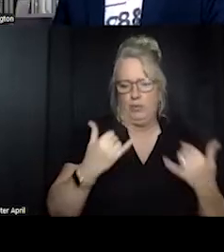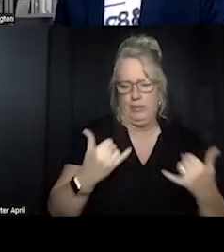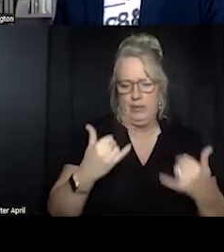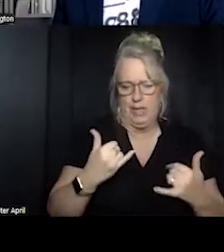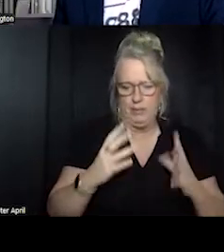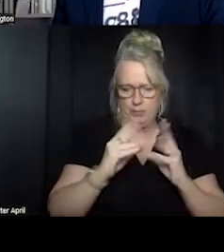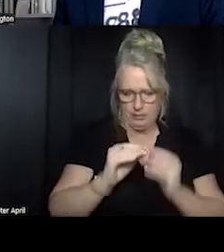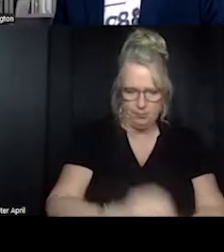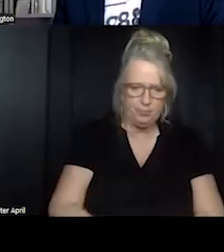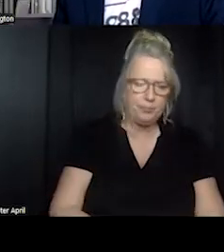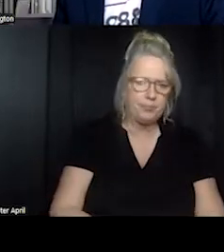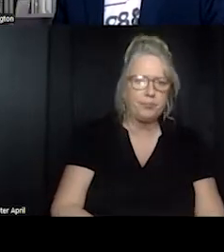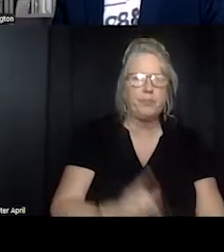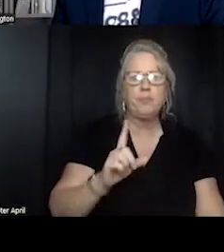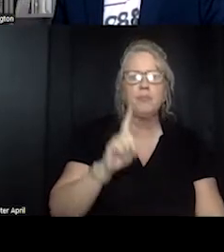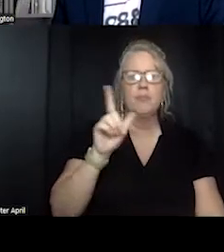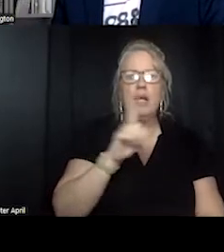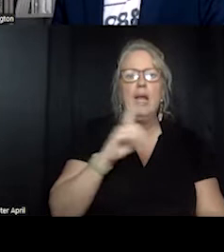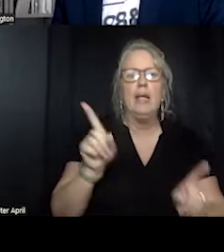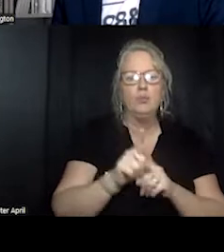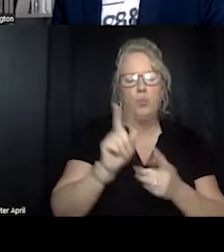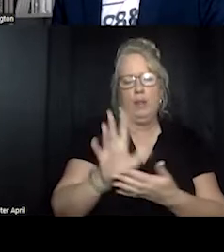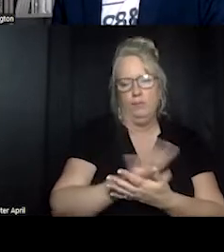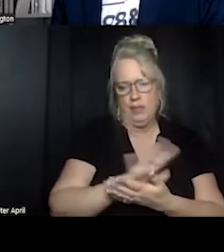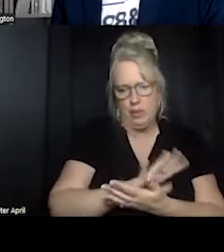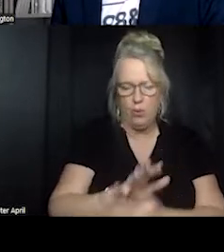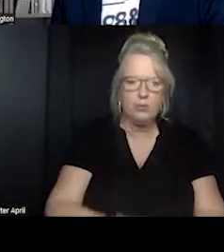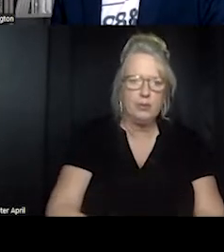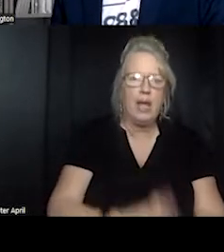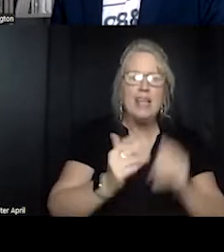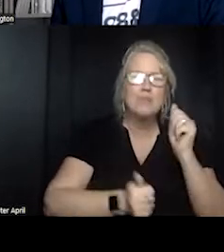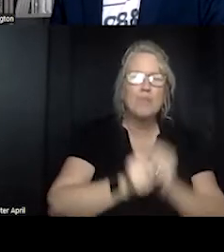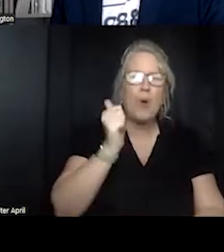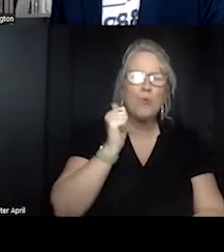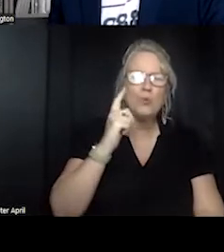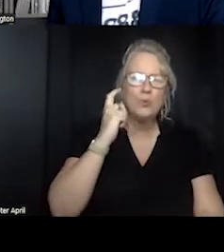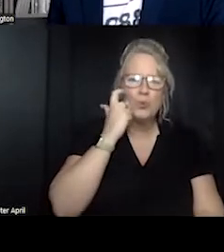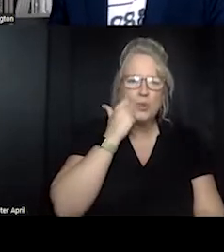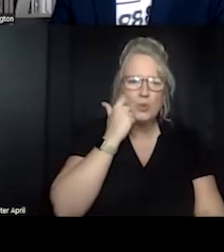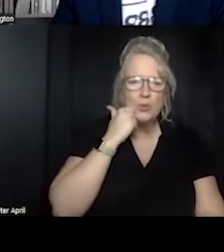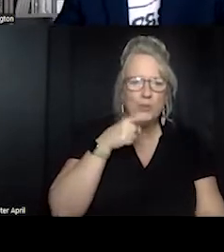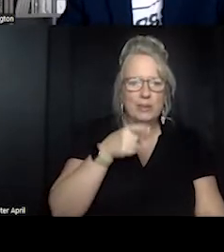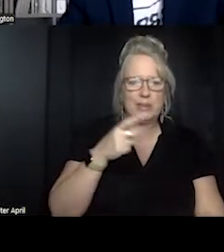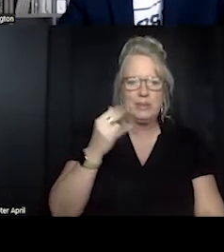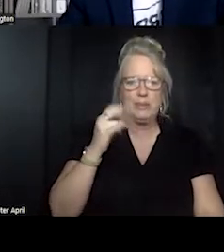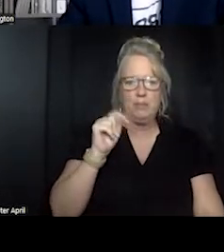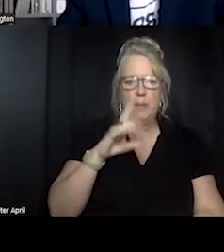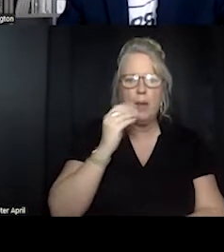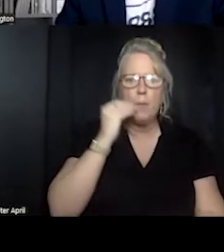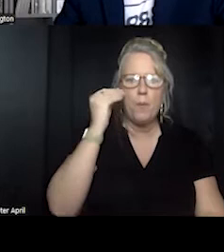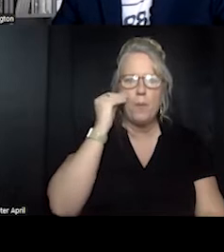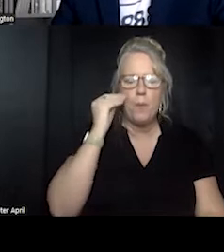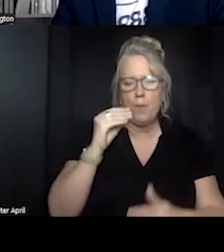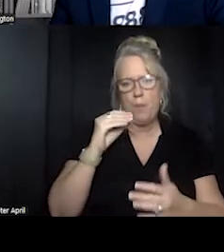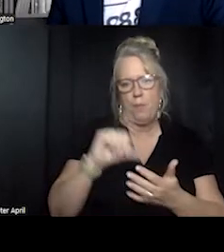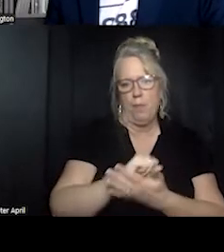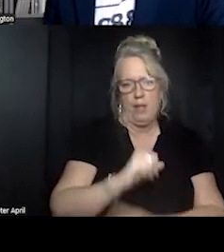IN THE UPPER LEFT. AS WELL AS VIDEOS. AND THE MOST RECENT HIGHLIGHTS ARE ON THAT HOME PAGE. NOW IT IS